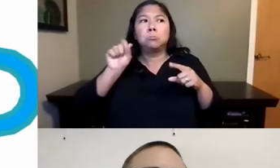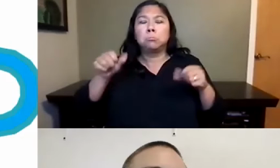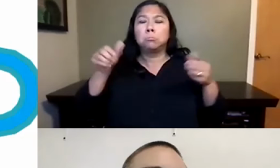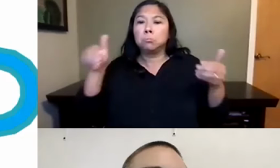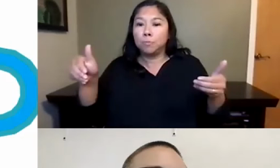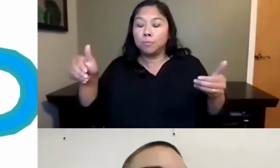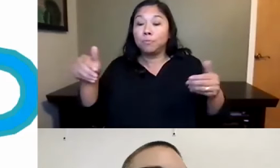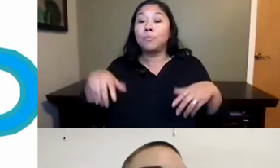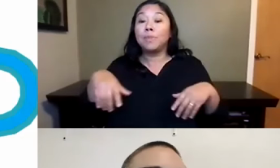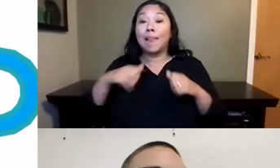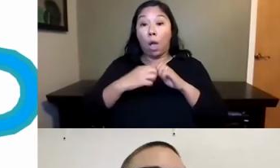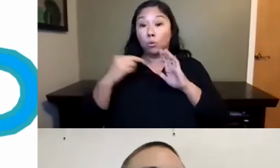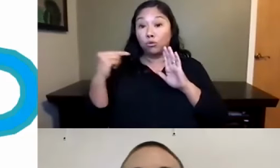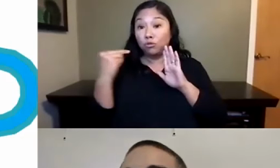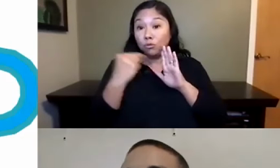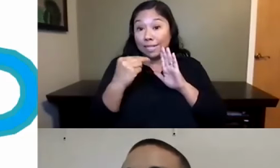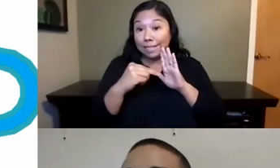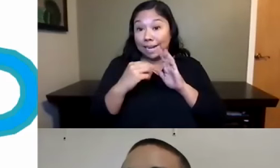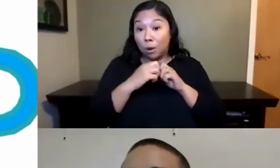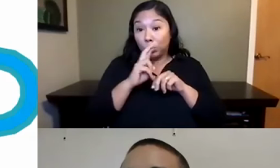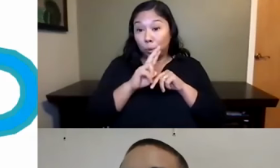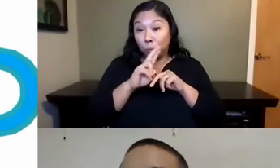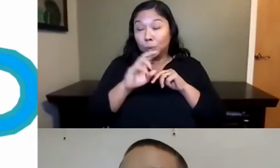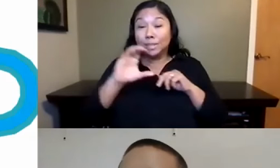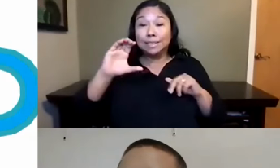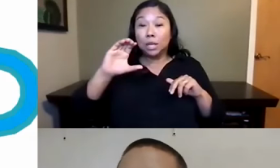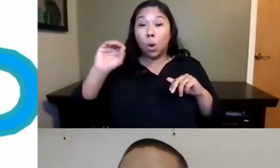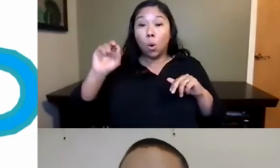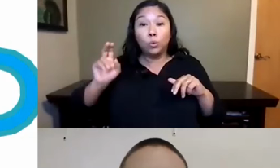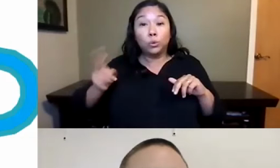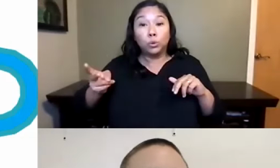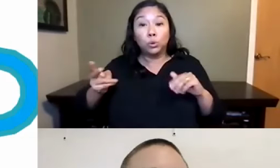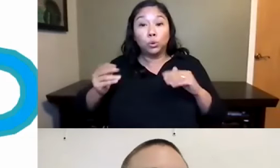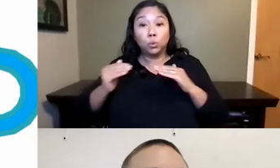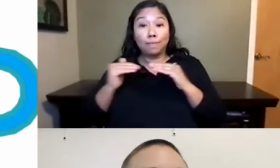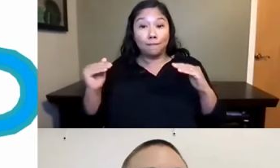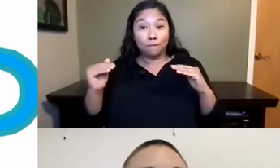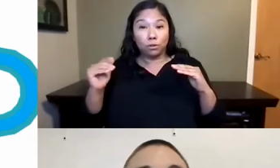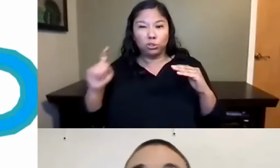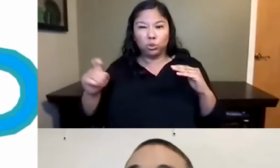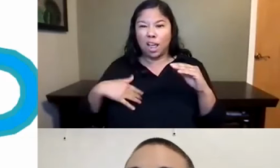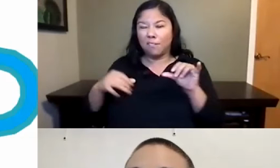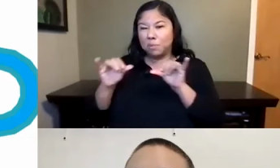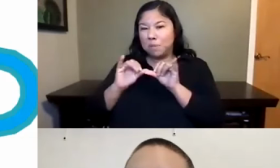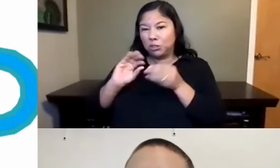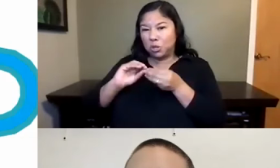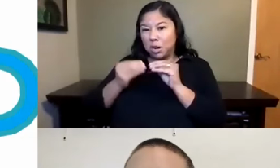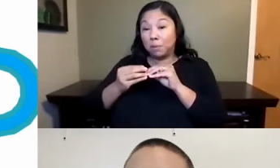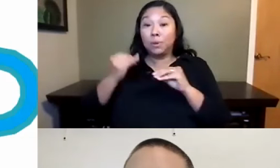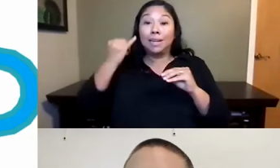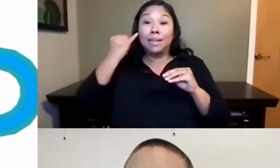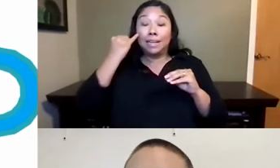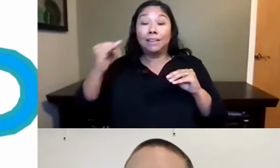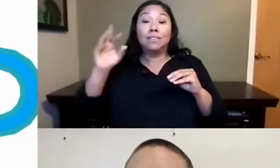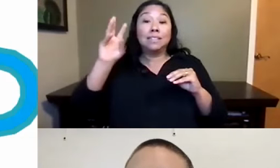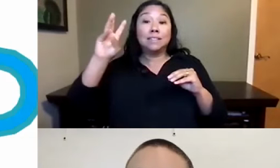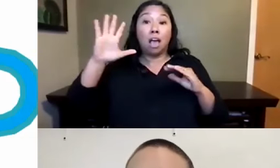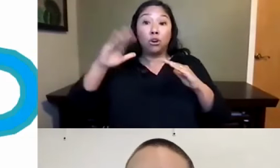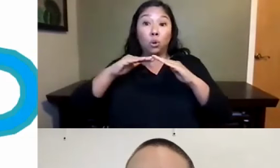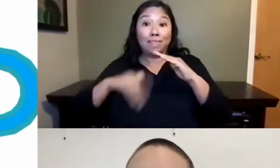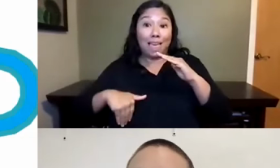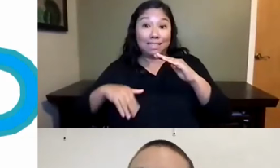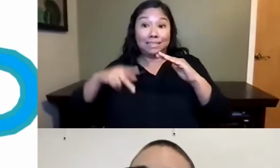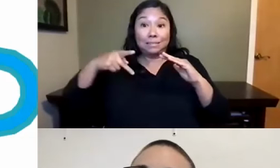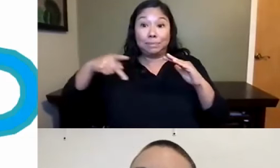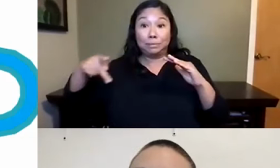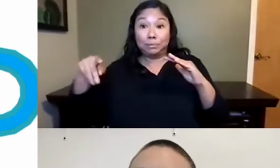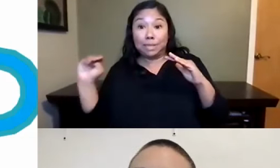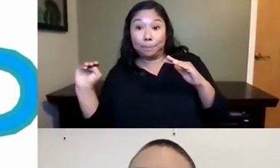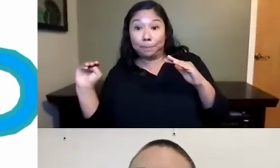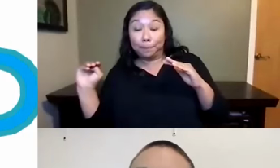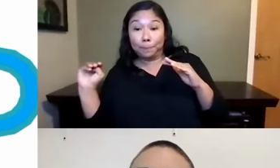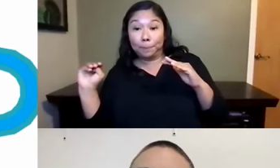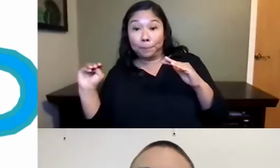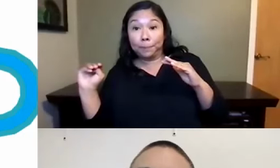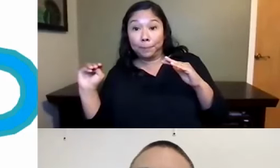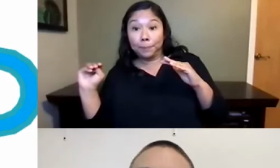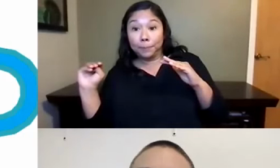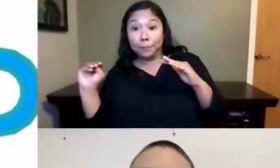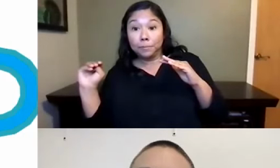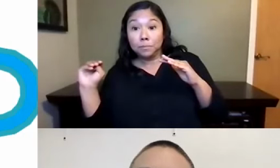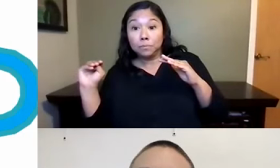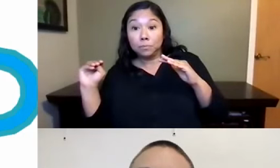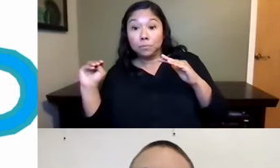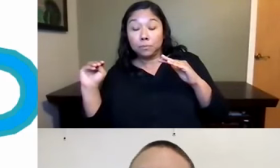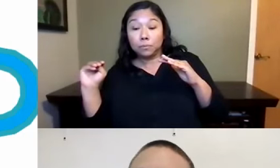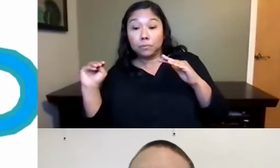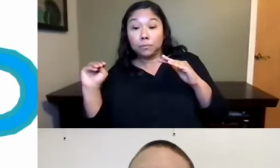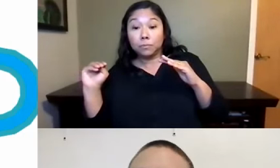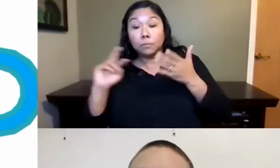If the CO2 level is under 600 PPM, or parts per million, that means that your air